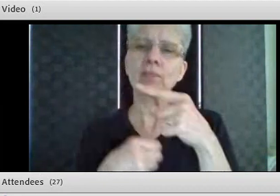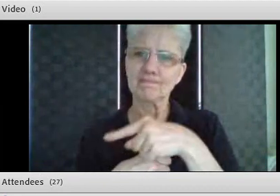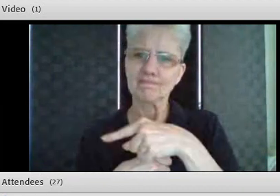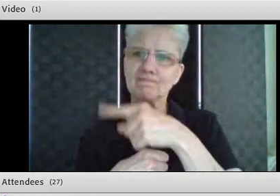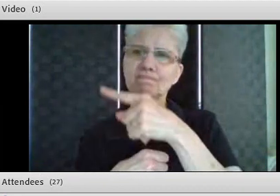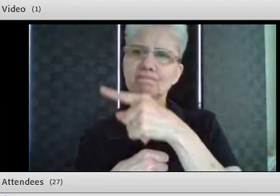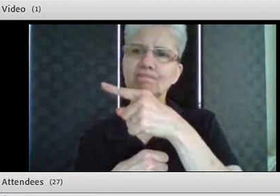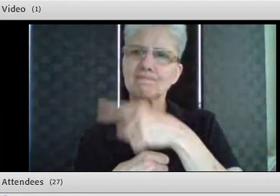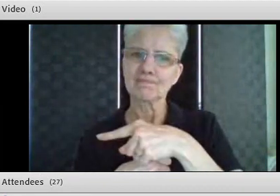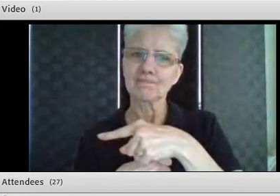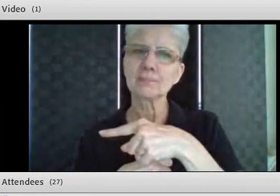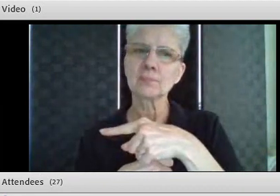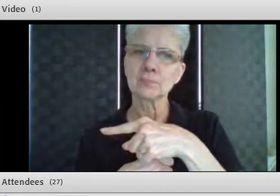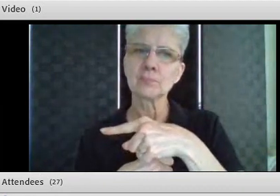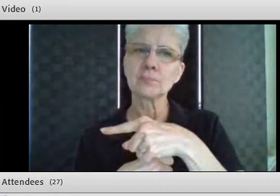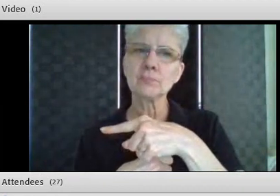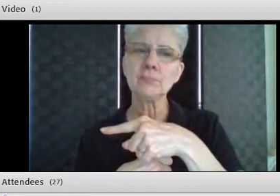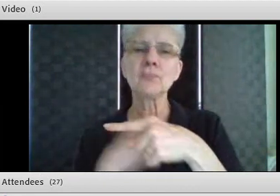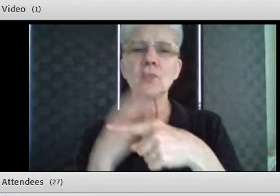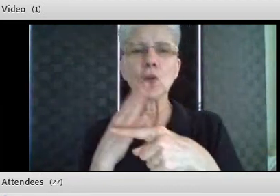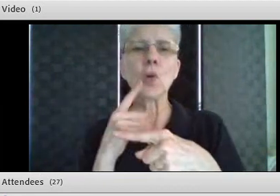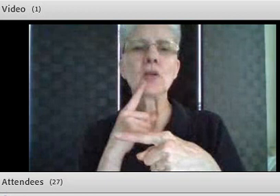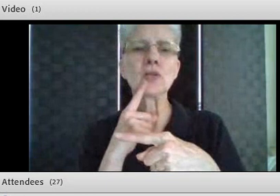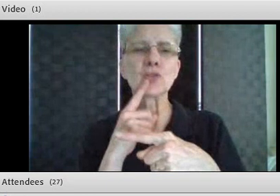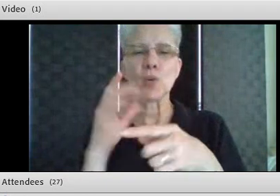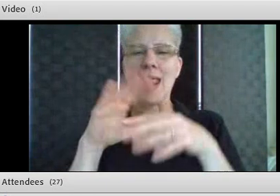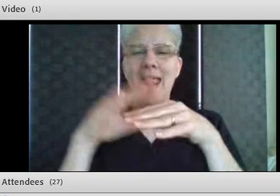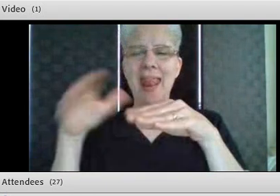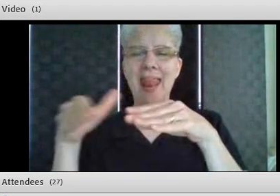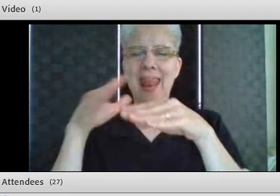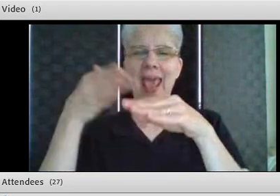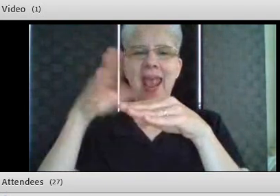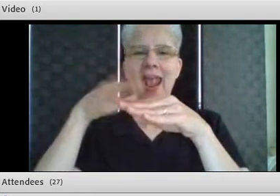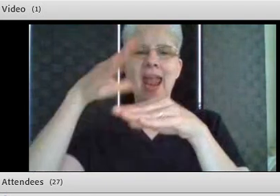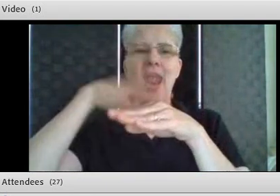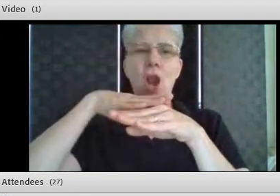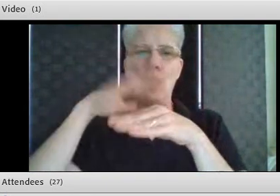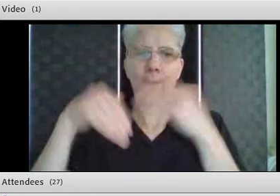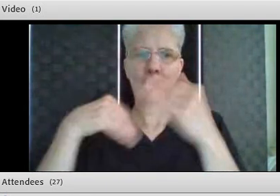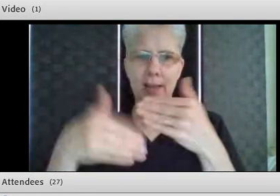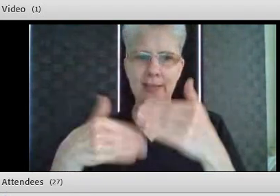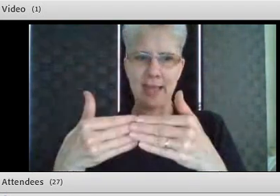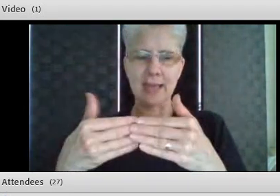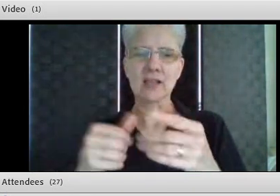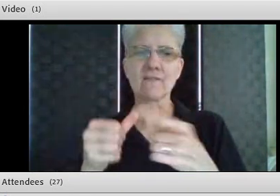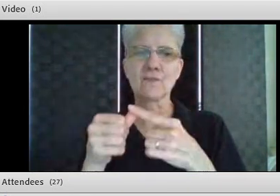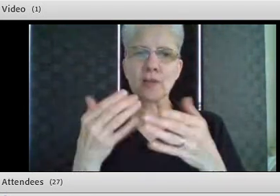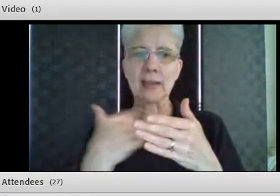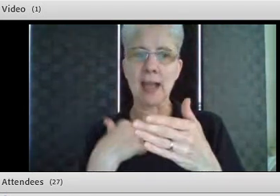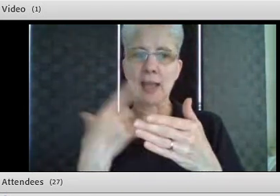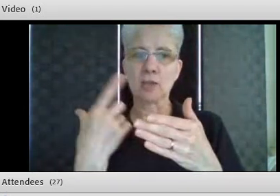I won't, but, you know, so in short, there's a --